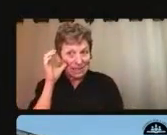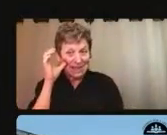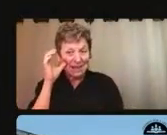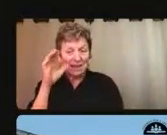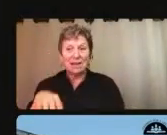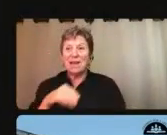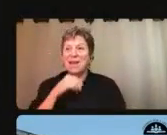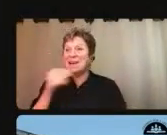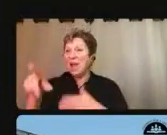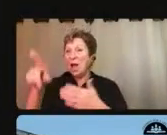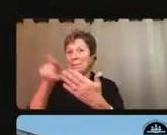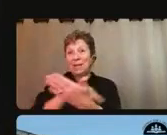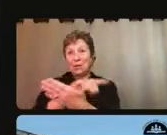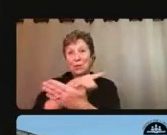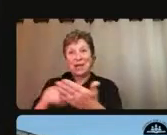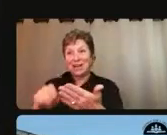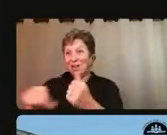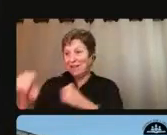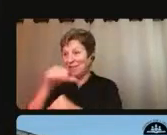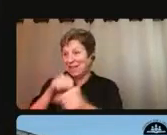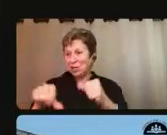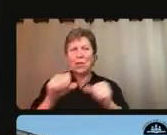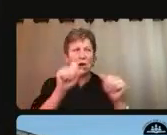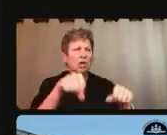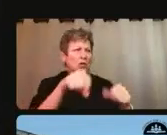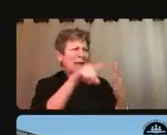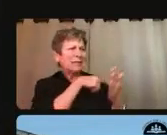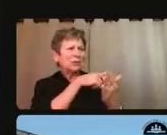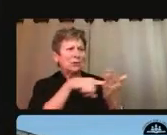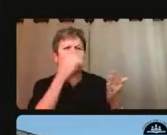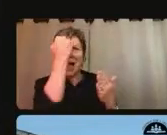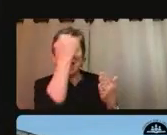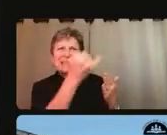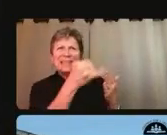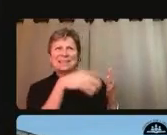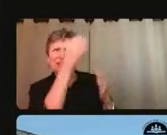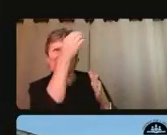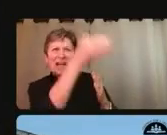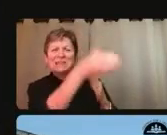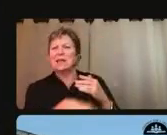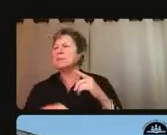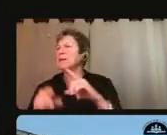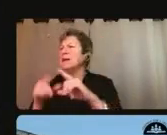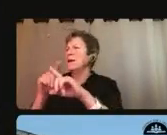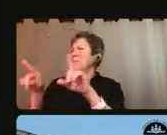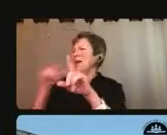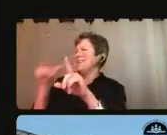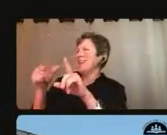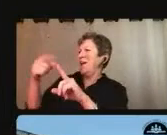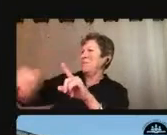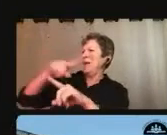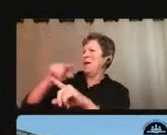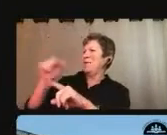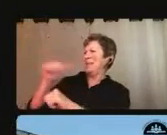WE NEED LEARN TO LISTEN TO EACH OTHER, NOT BE CRITICAL OF EACH